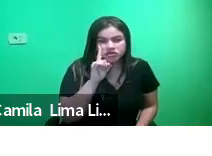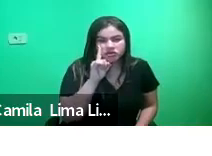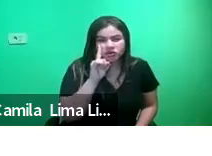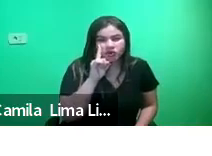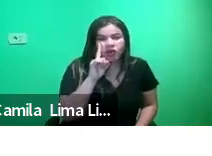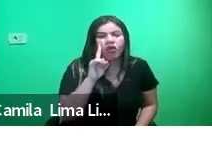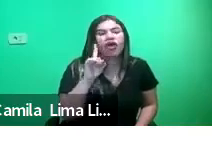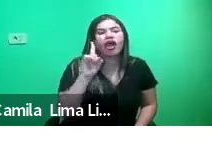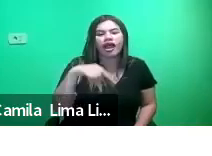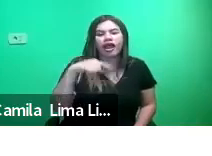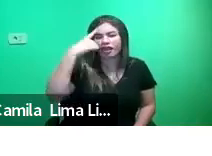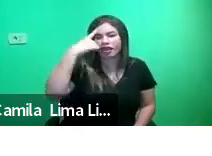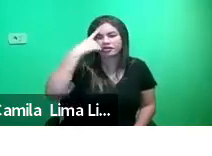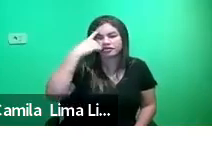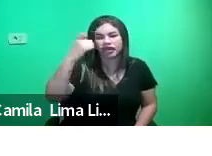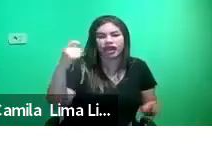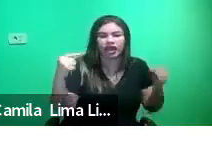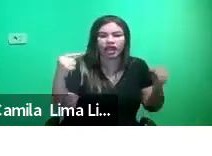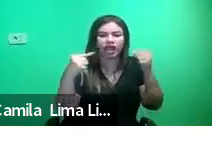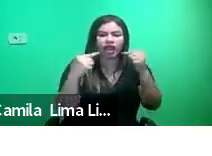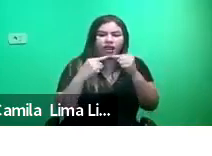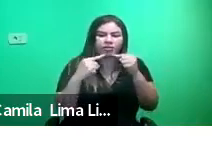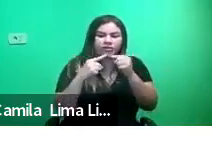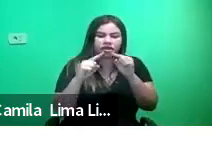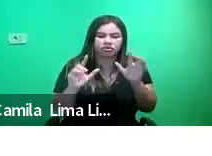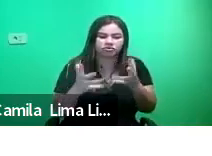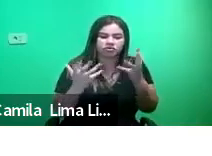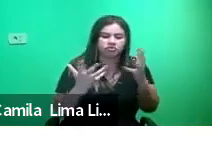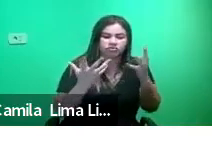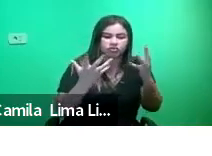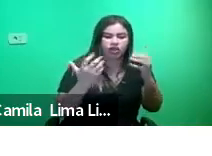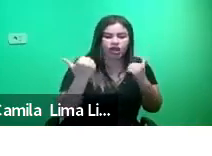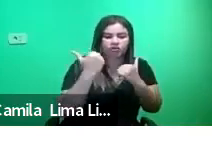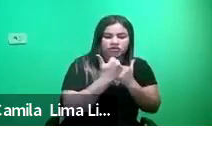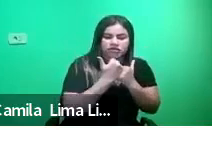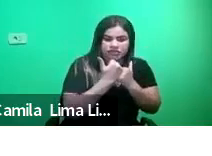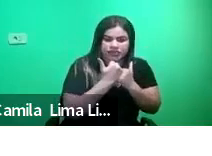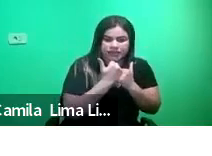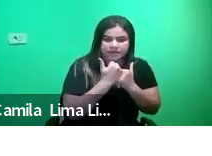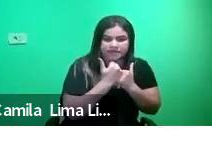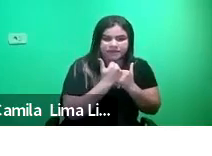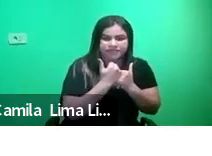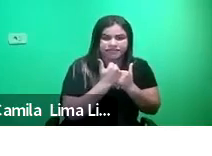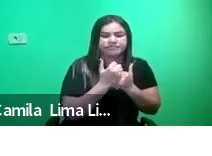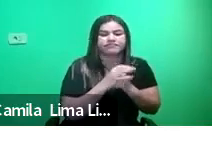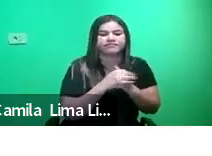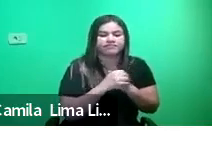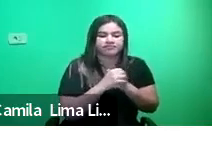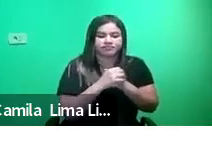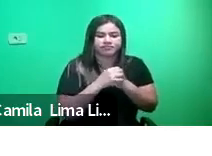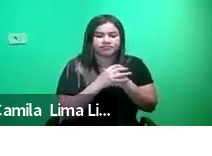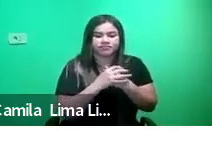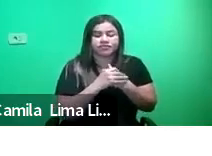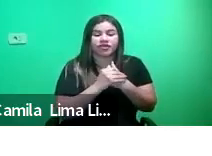ng this ng this idea of an auxiliary this idea of an auxiliary system, stimulus